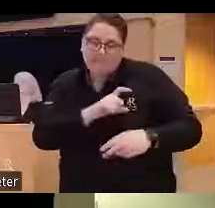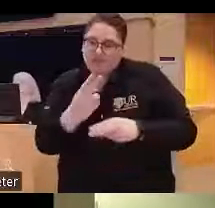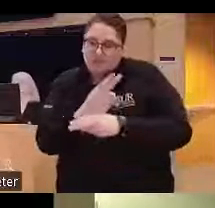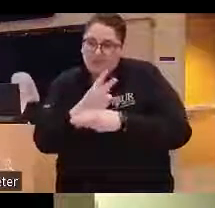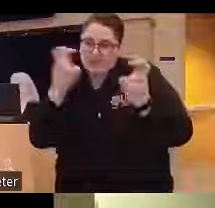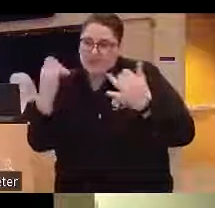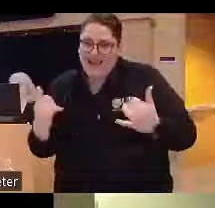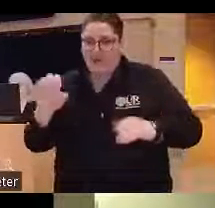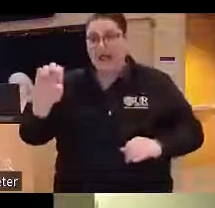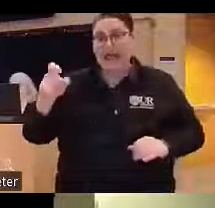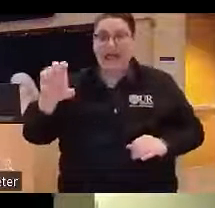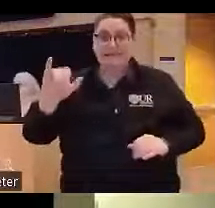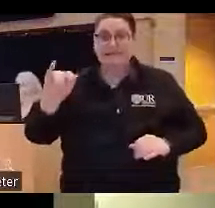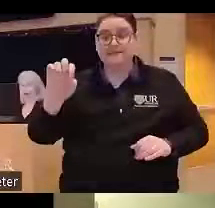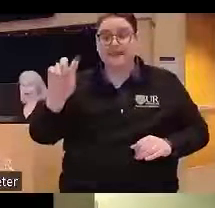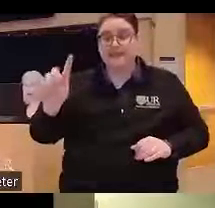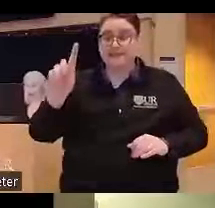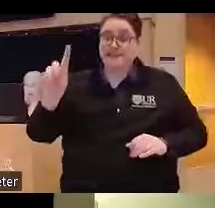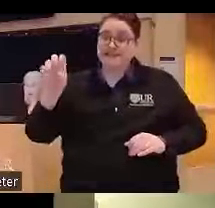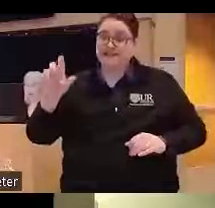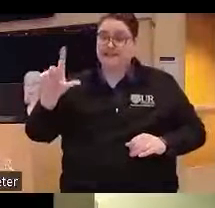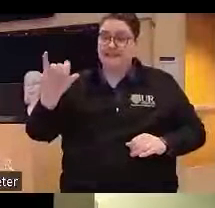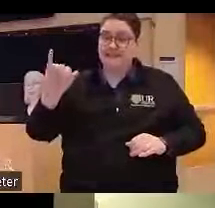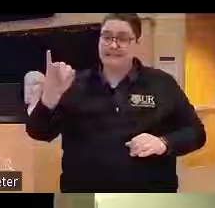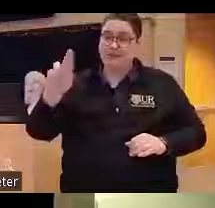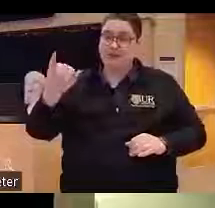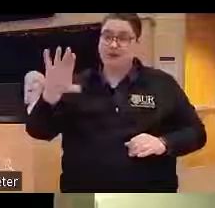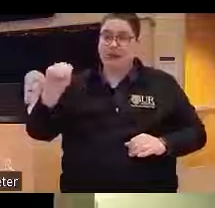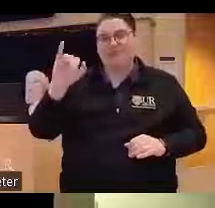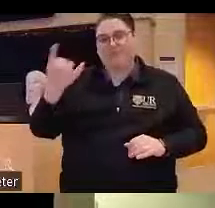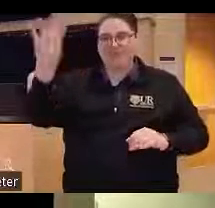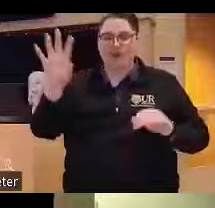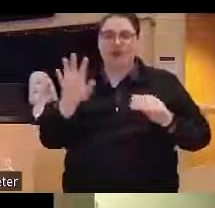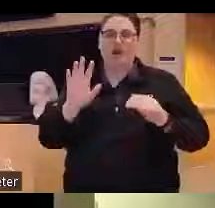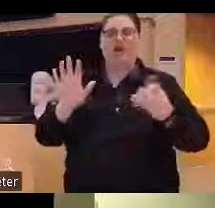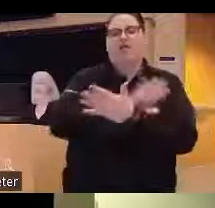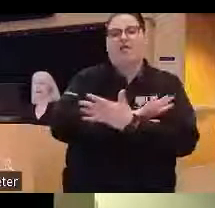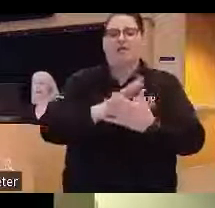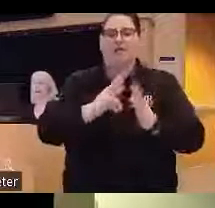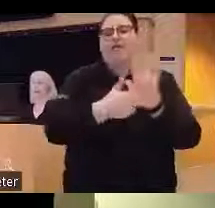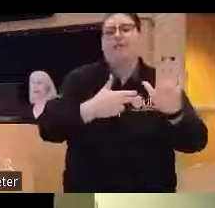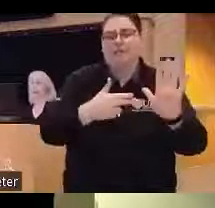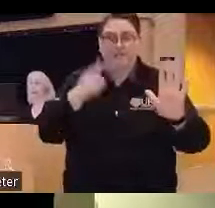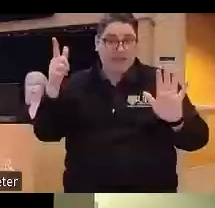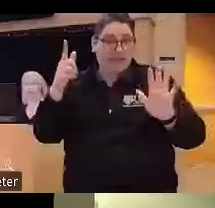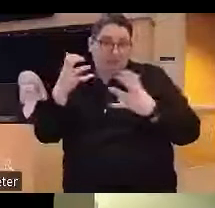know to be overly aggressive um you know we have come full circle I did have the opportunity for